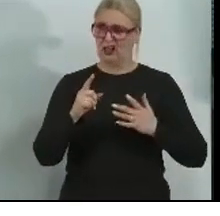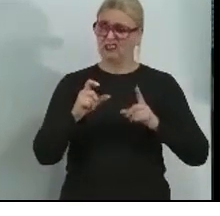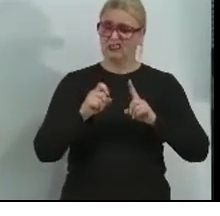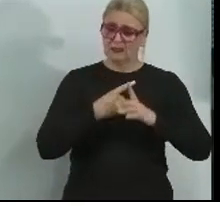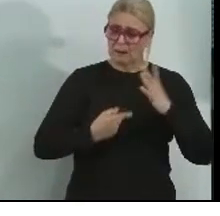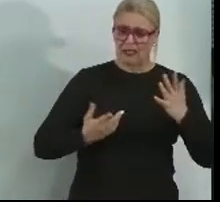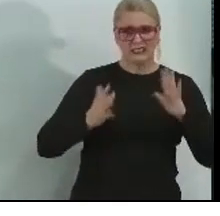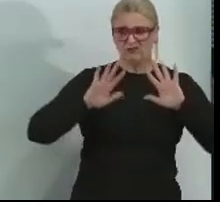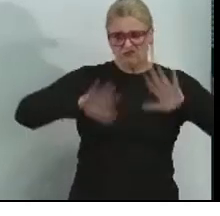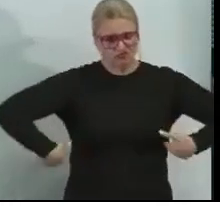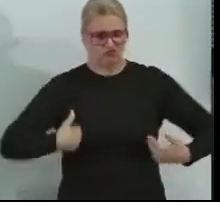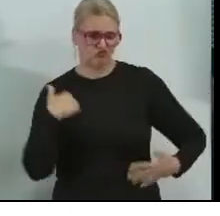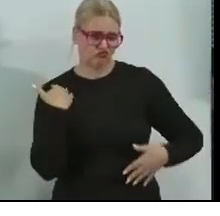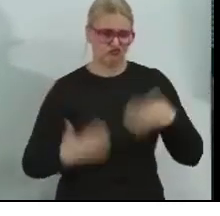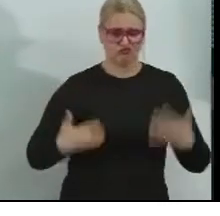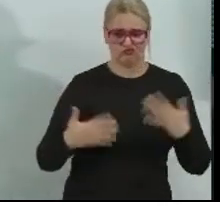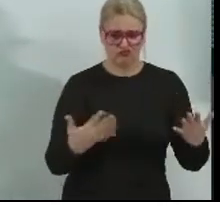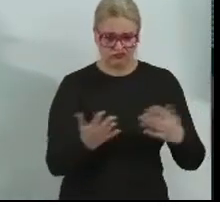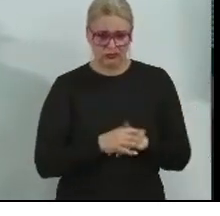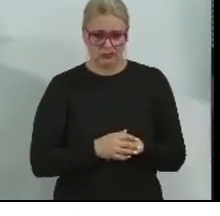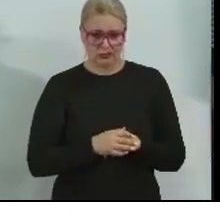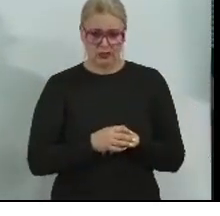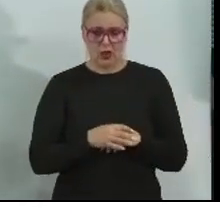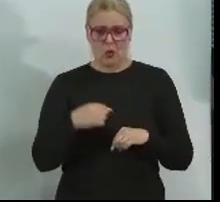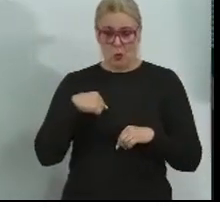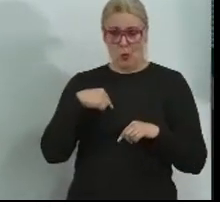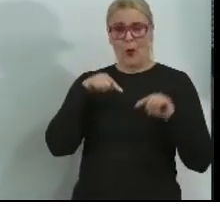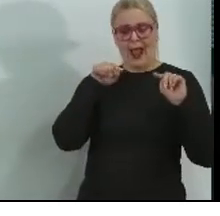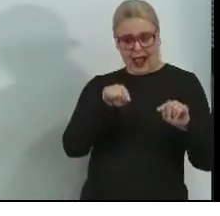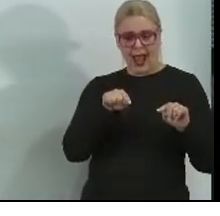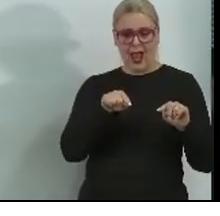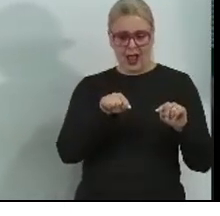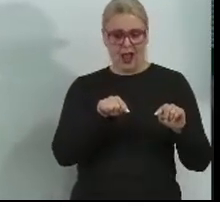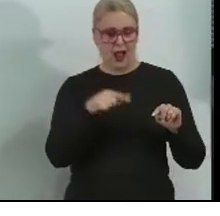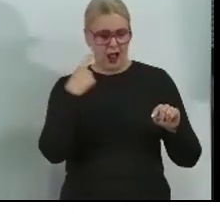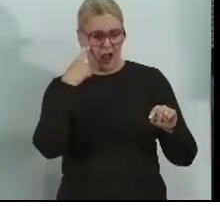the room and people sort of thinking, wow, that's some that's a bit weird, isn't it?